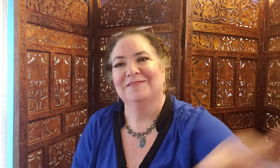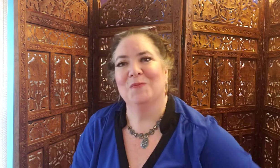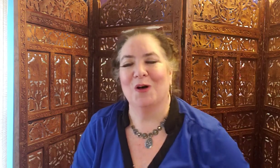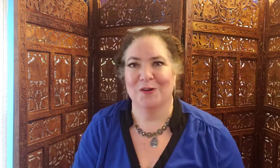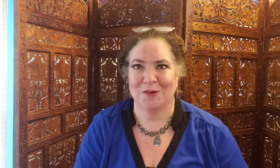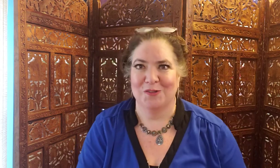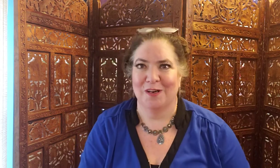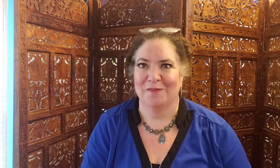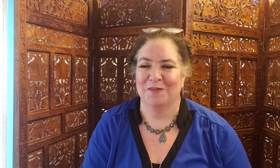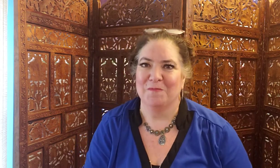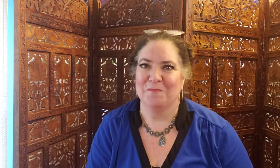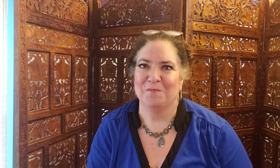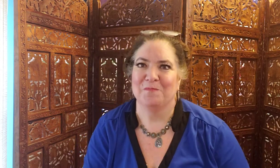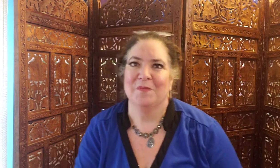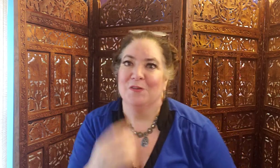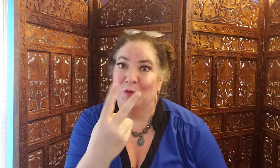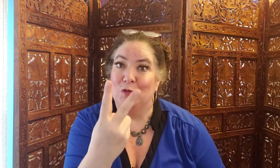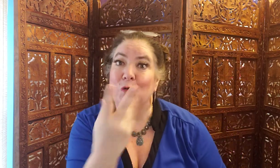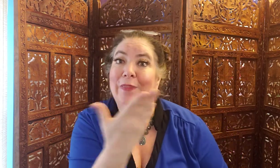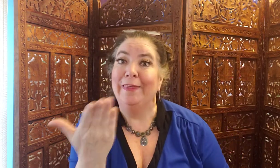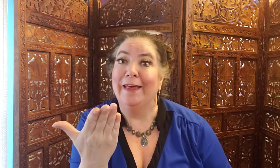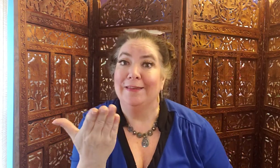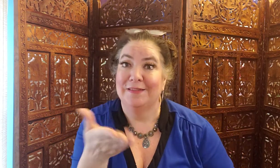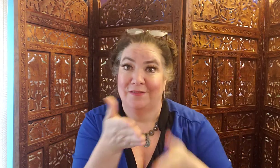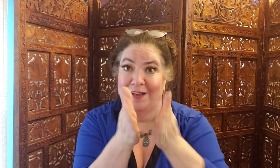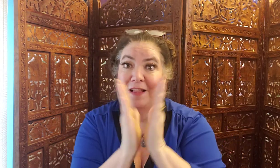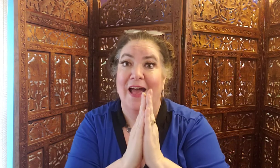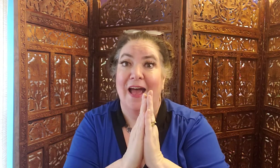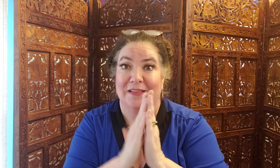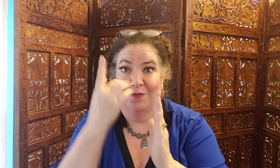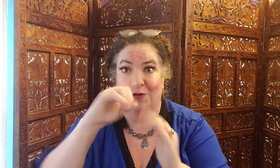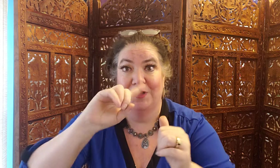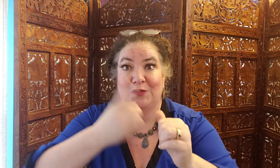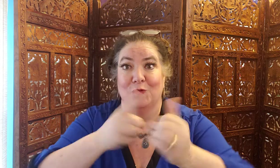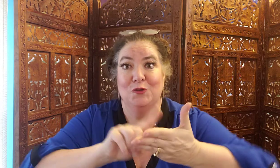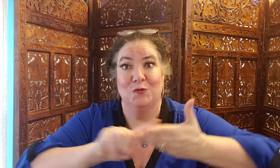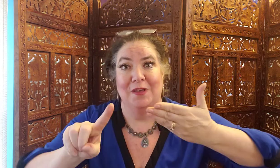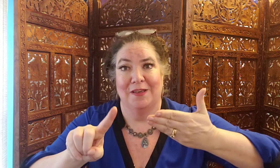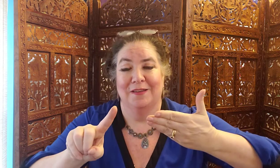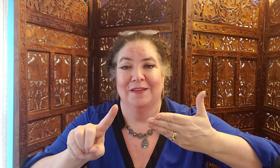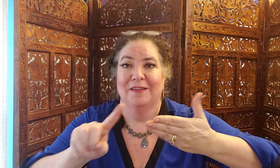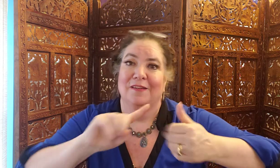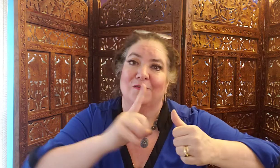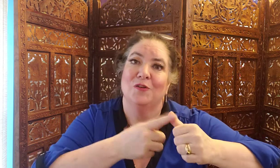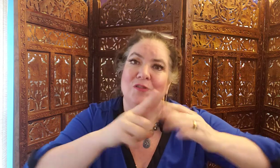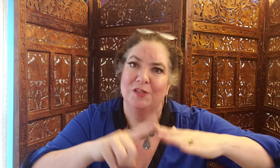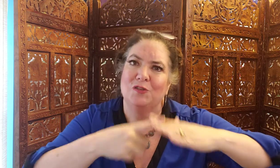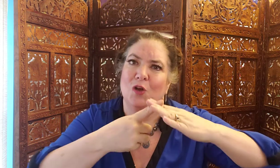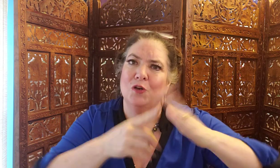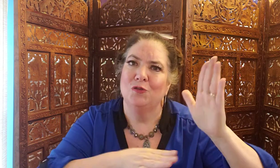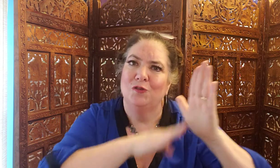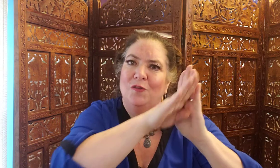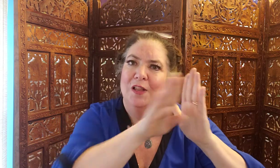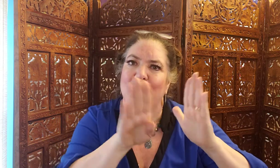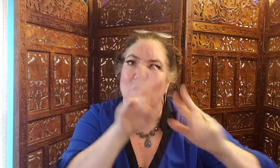the ball going off. Two things that I'll ask for this first week: first- is start to develop your